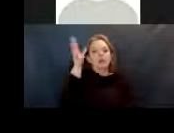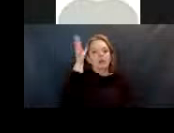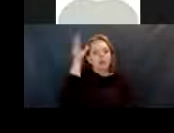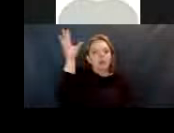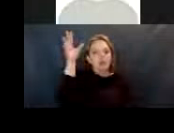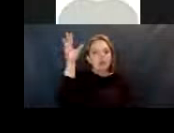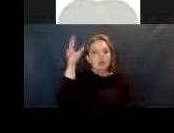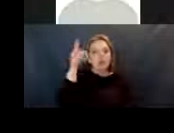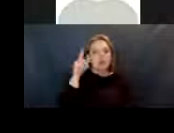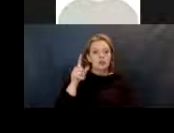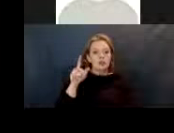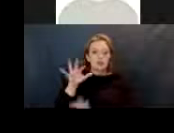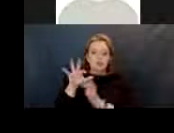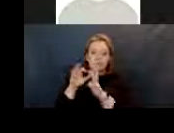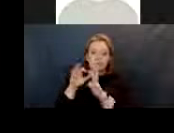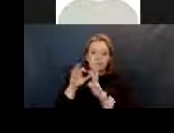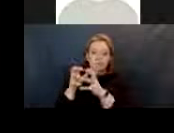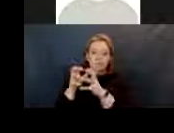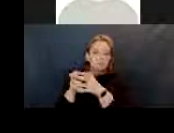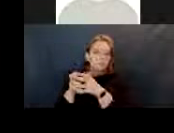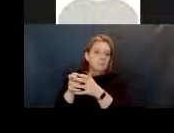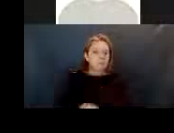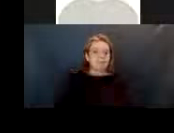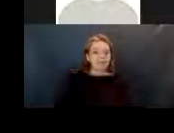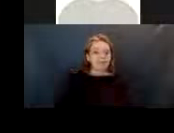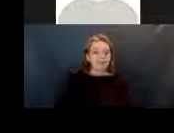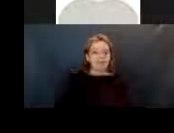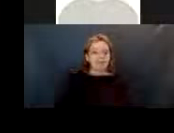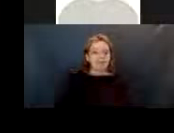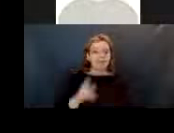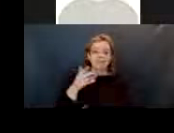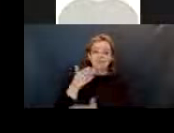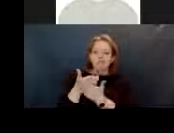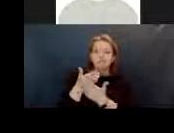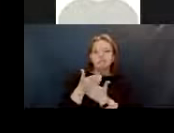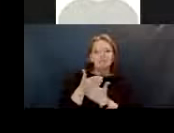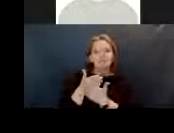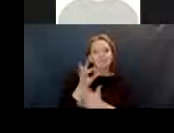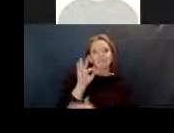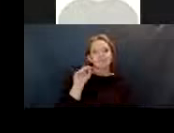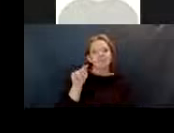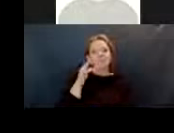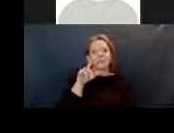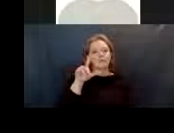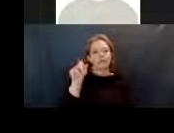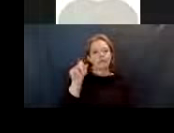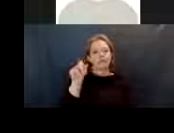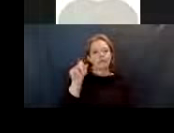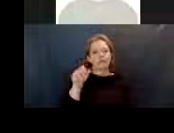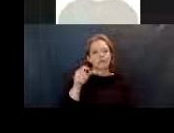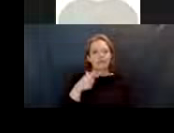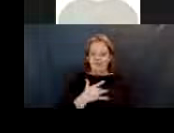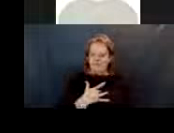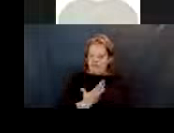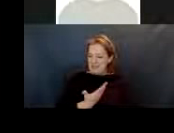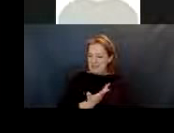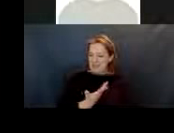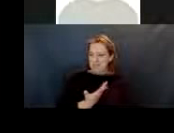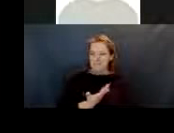a trail on the foothills, and it was, I don't know, I felt, it made me feel really, really